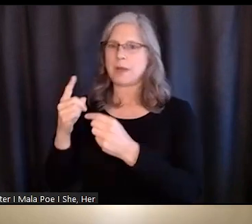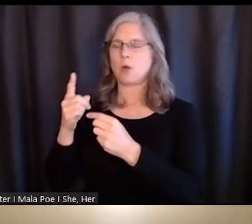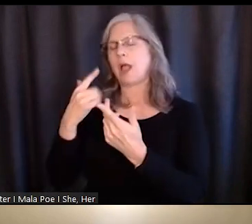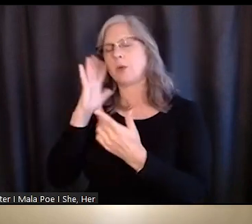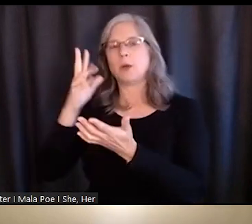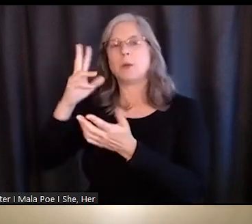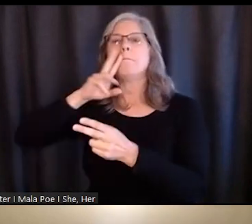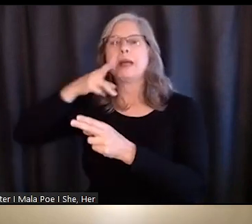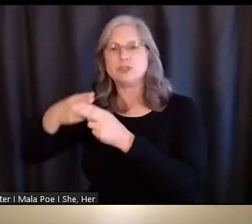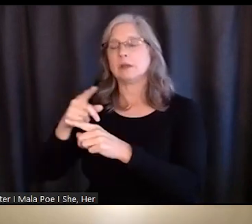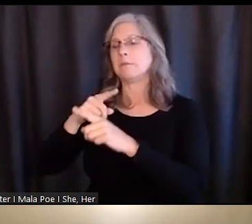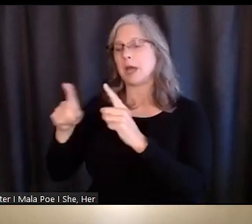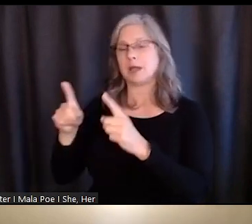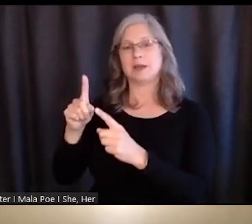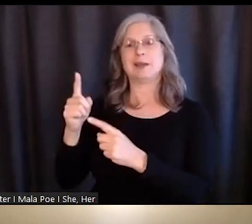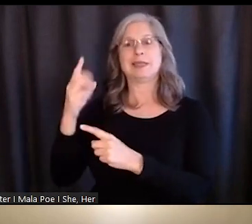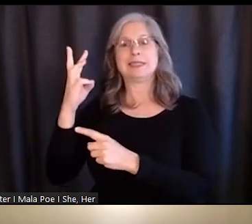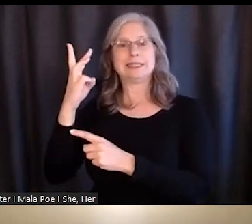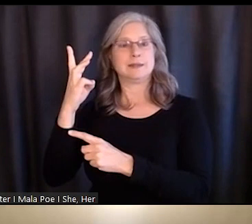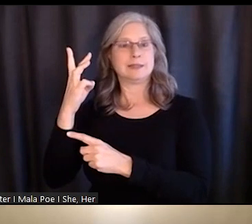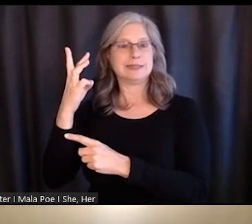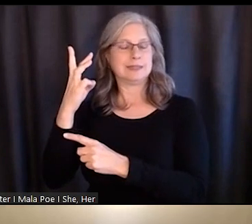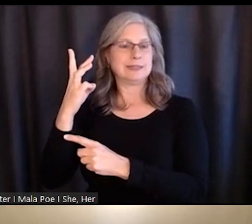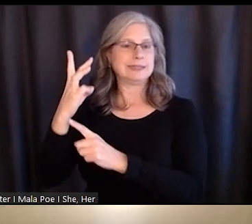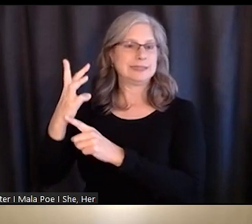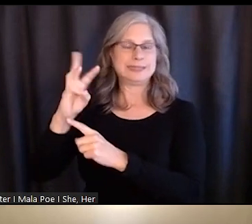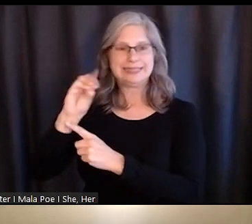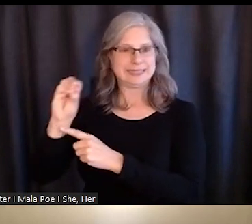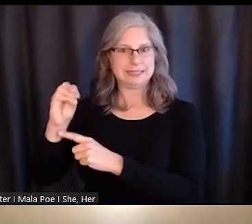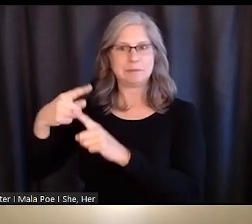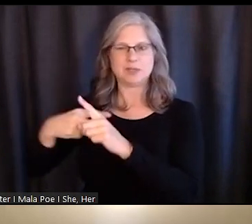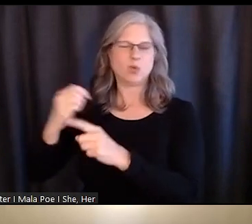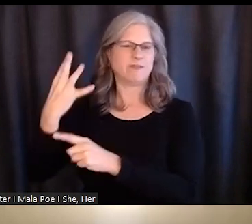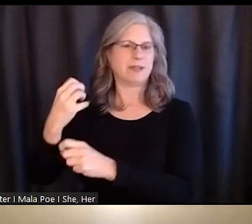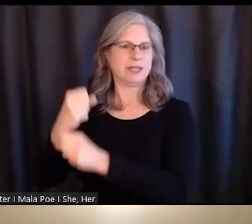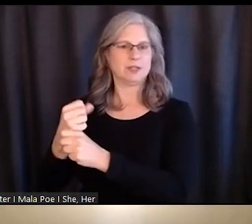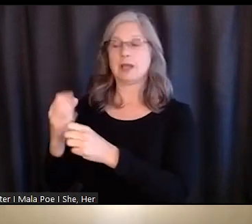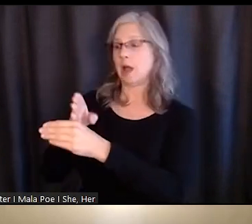we did a bit of work on measuring the outcomes, which we tried to link to the